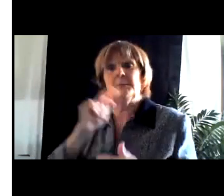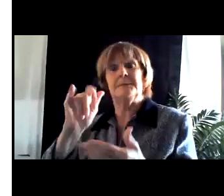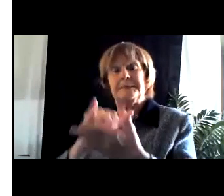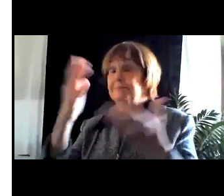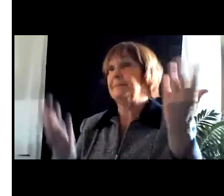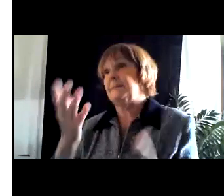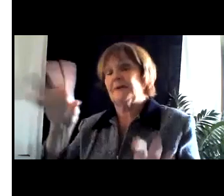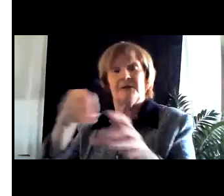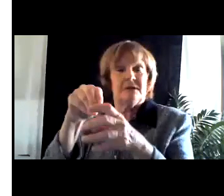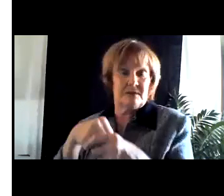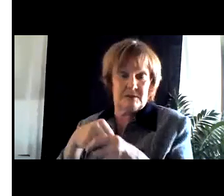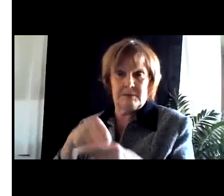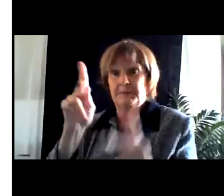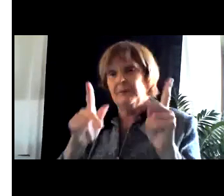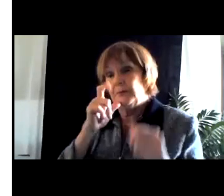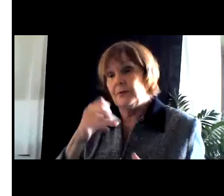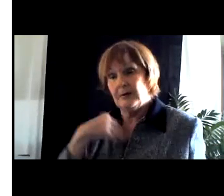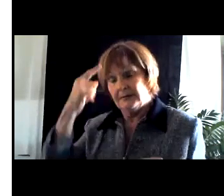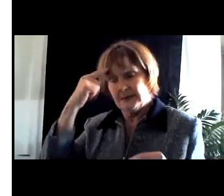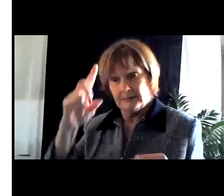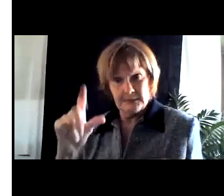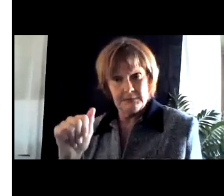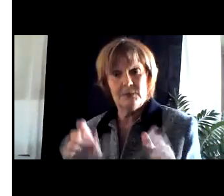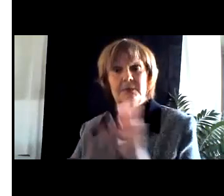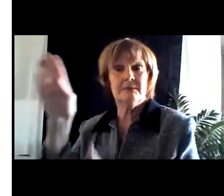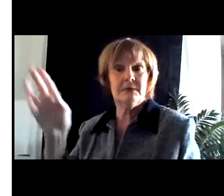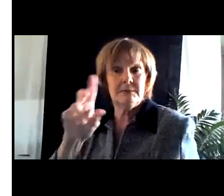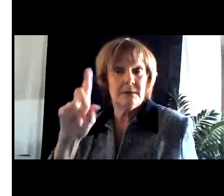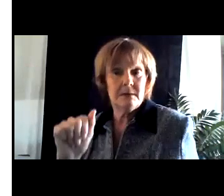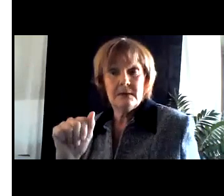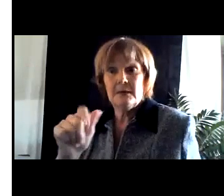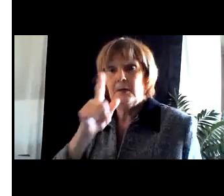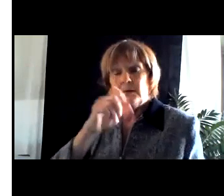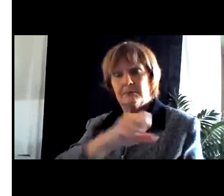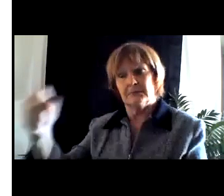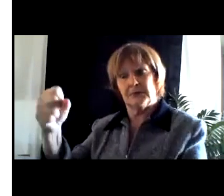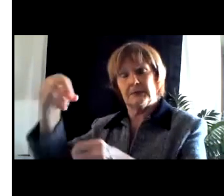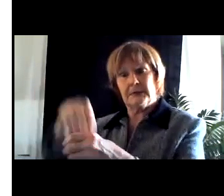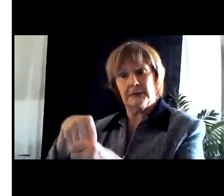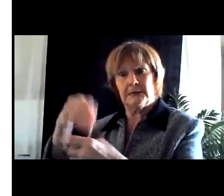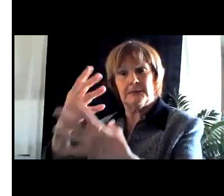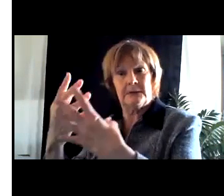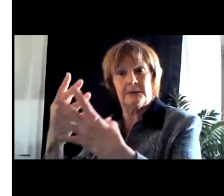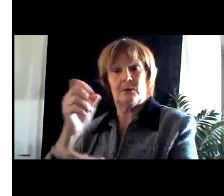with intellectual or developmental disabilities who were involuntary institutionalized after disaster and witnessing that process